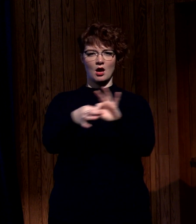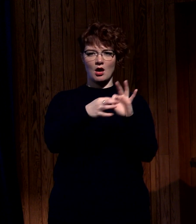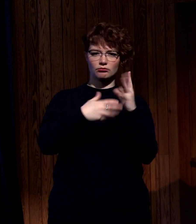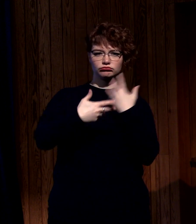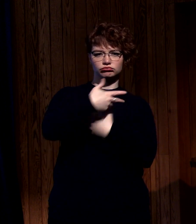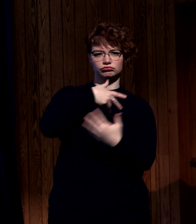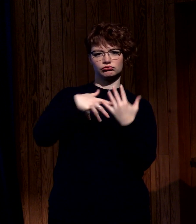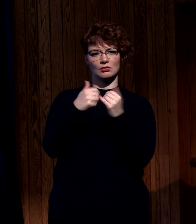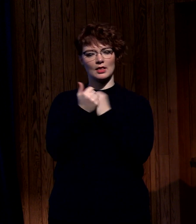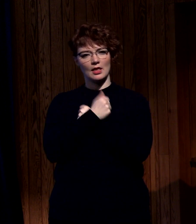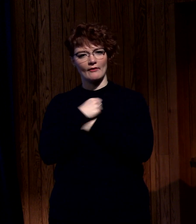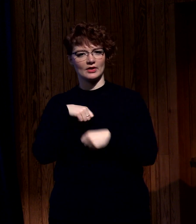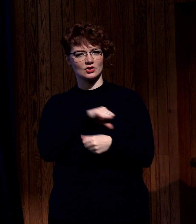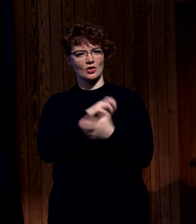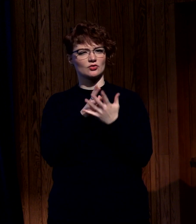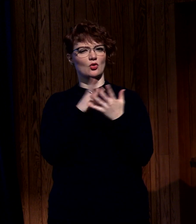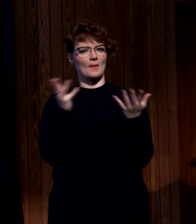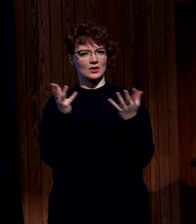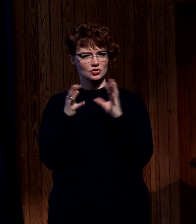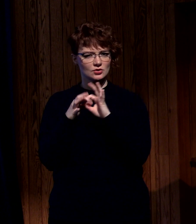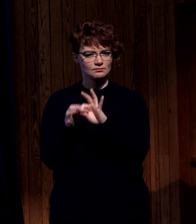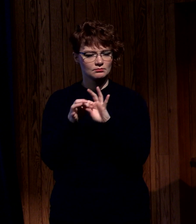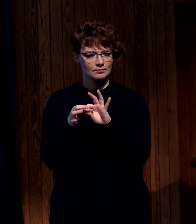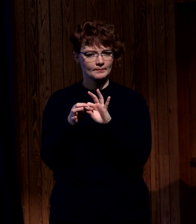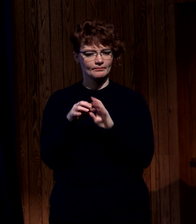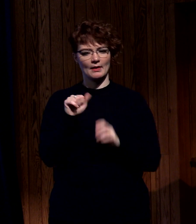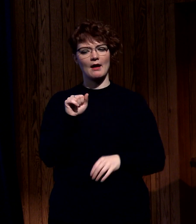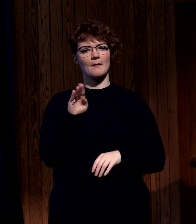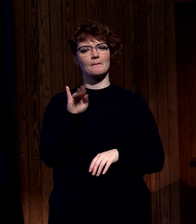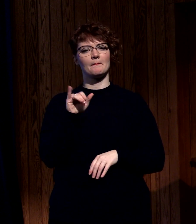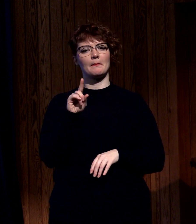love with one another. The implication is that to become